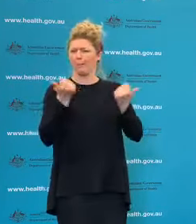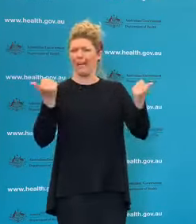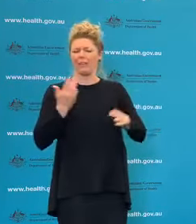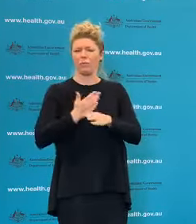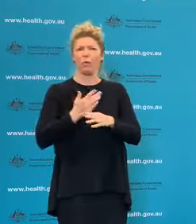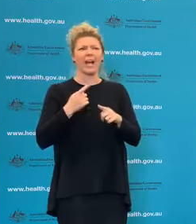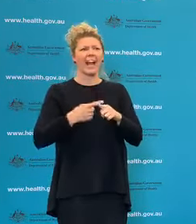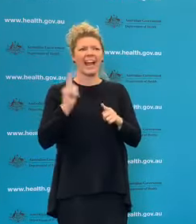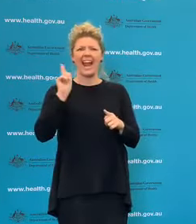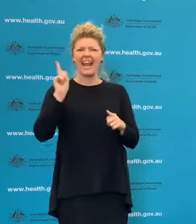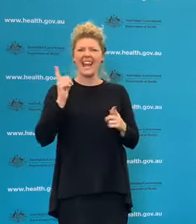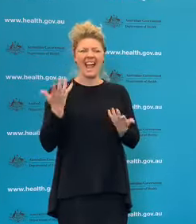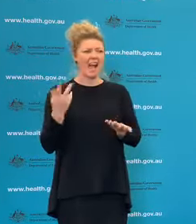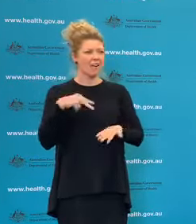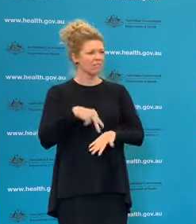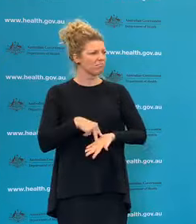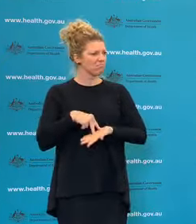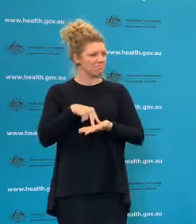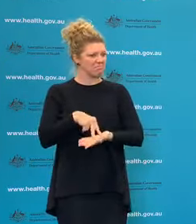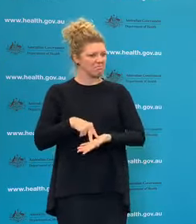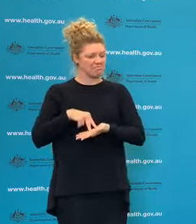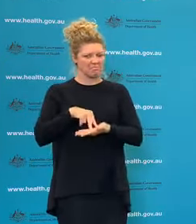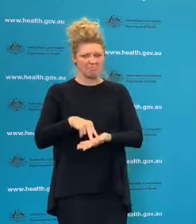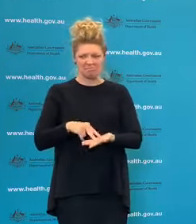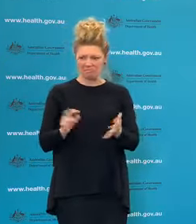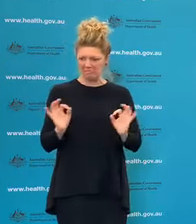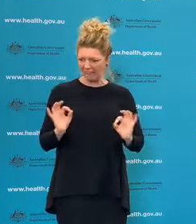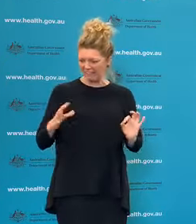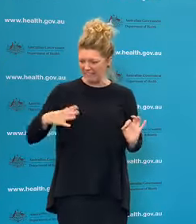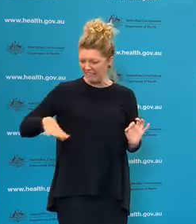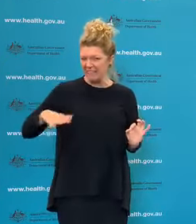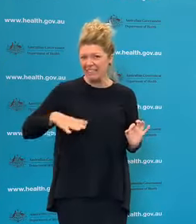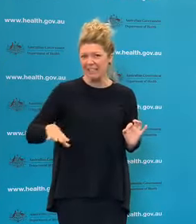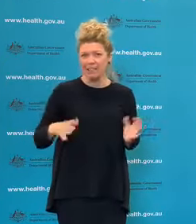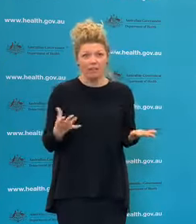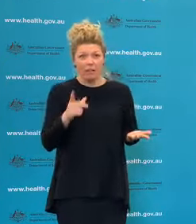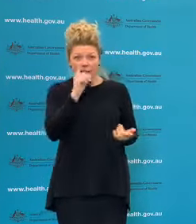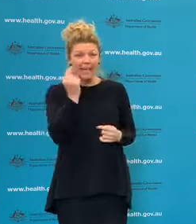of not necessarily needing them, are they easily recalled? How will that work going forward?